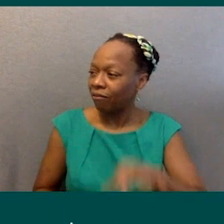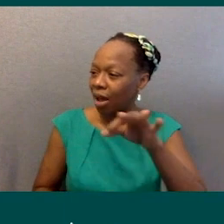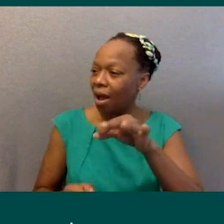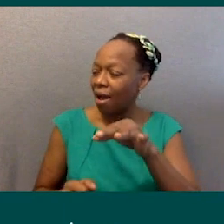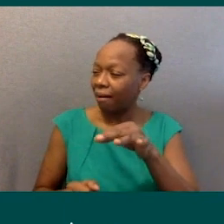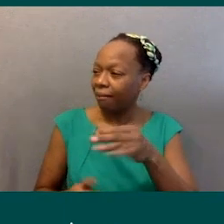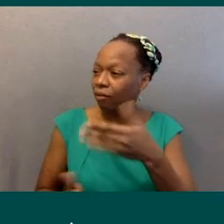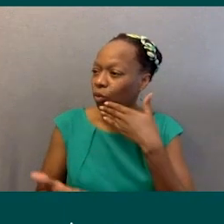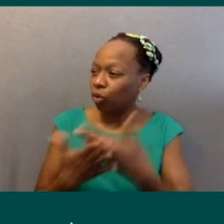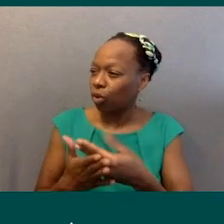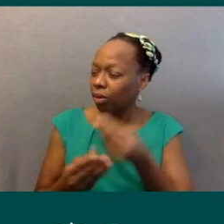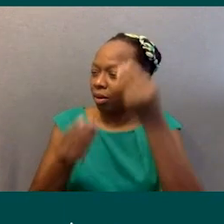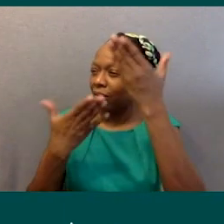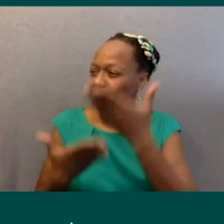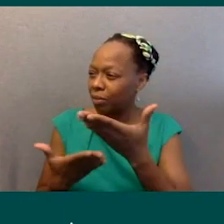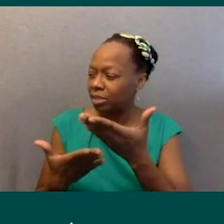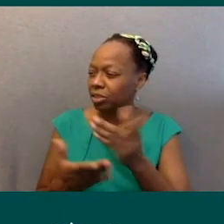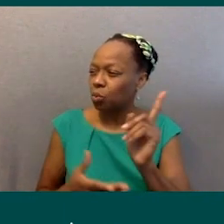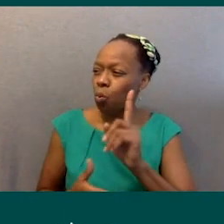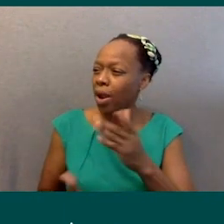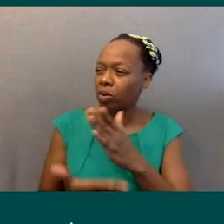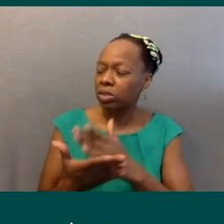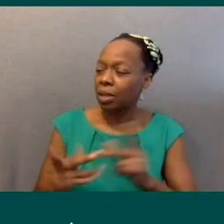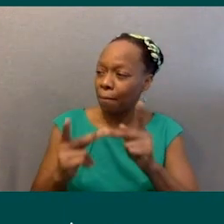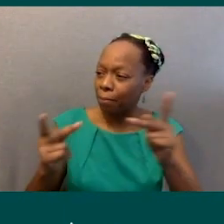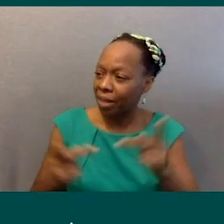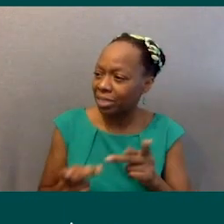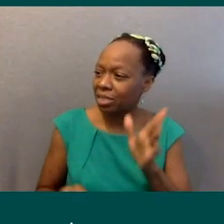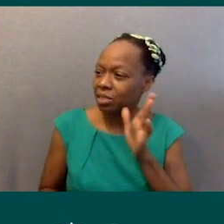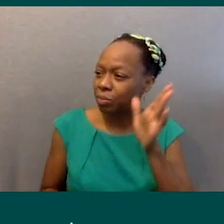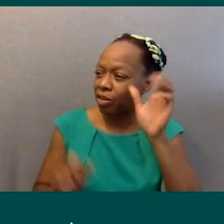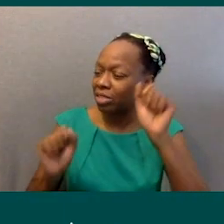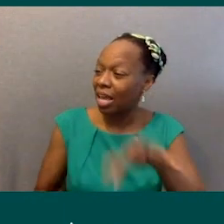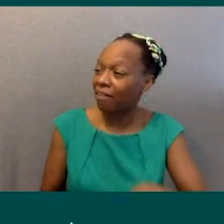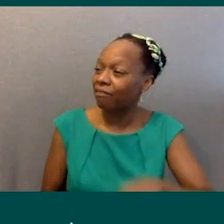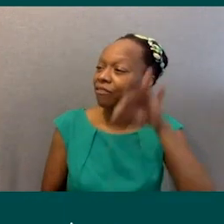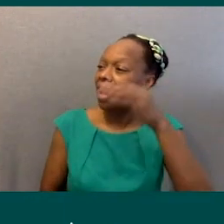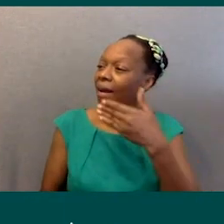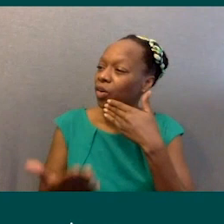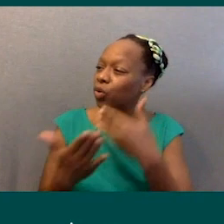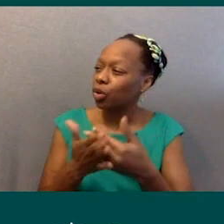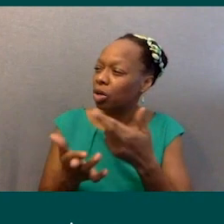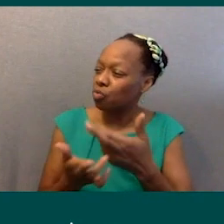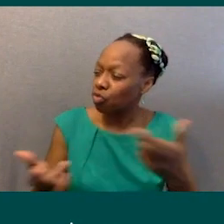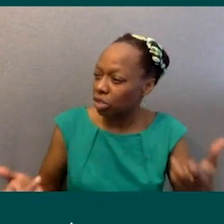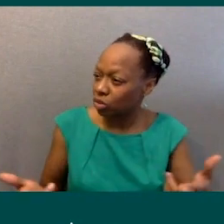a little bit more on cases where some parents can find good resources, because I think that's really important